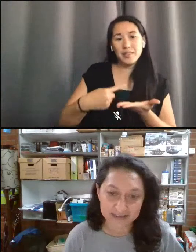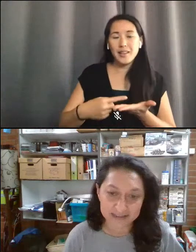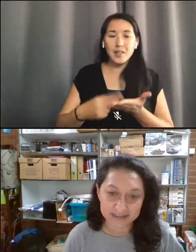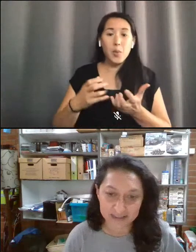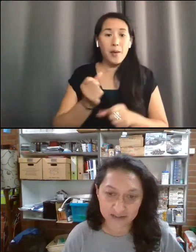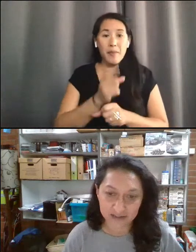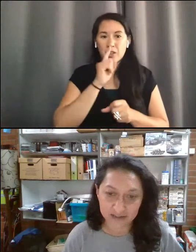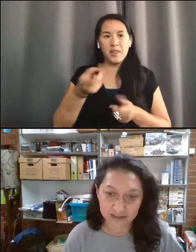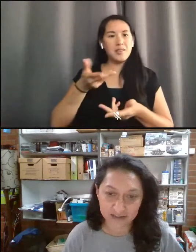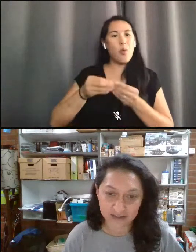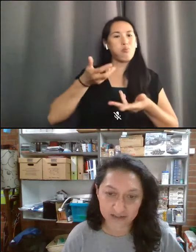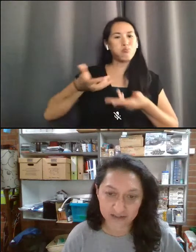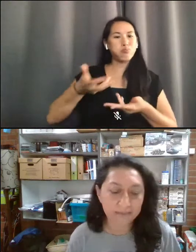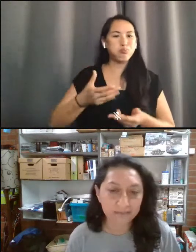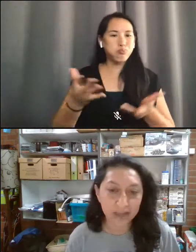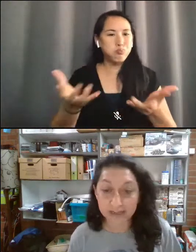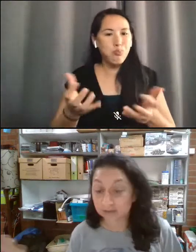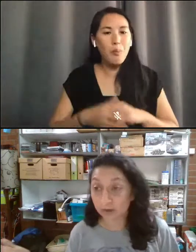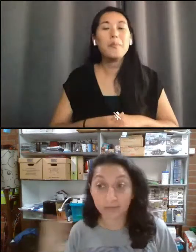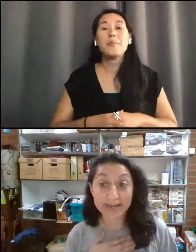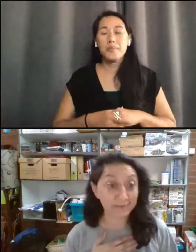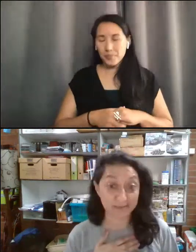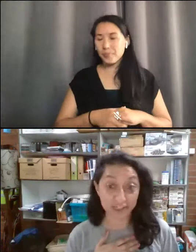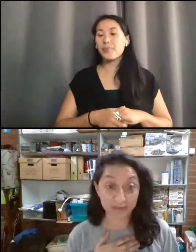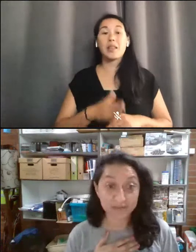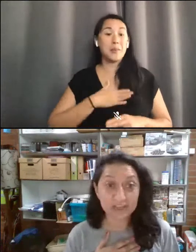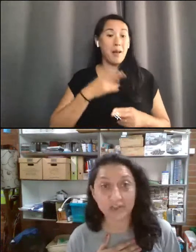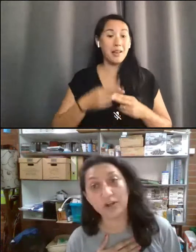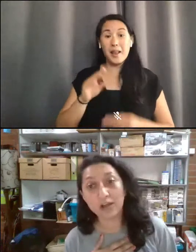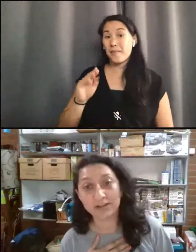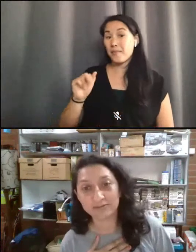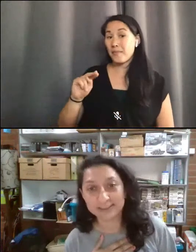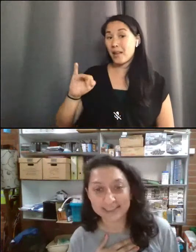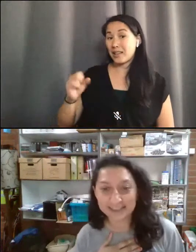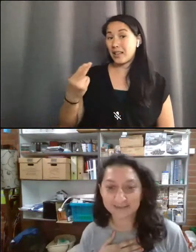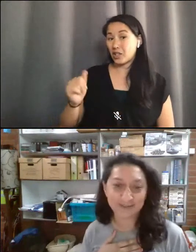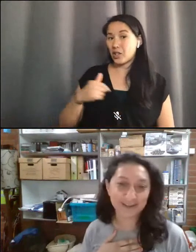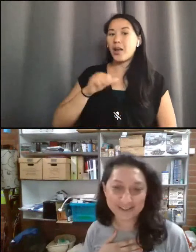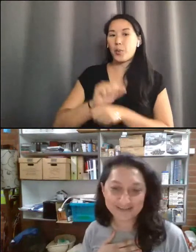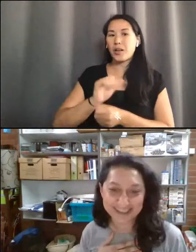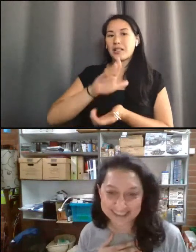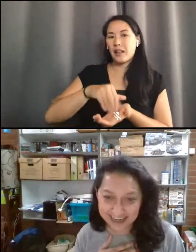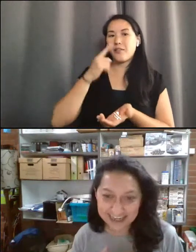a conversation so um well my name is manisha so i work for the center for inclusive design